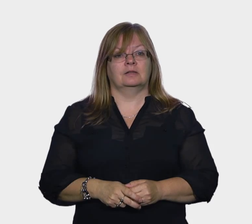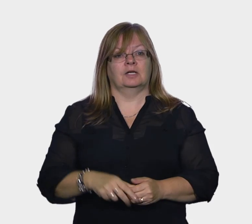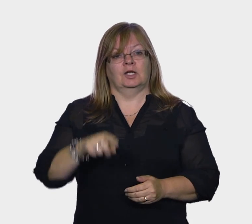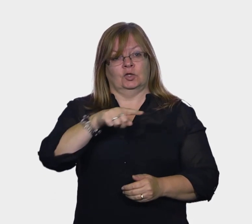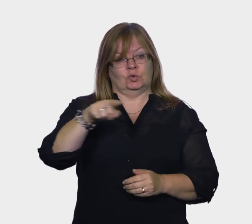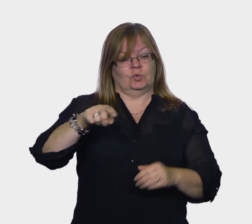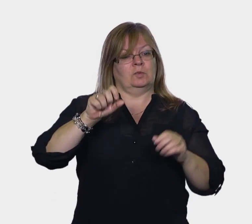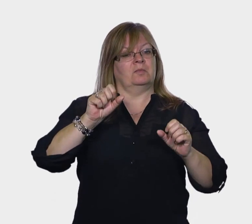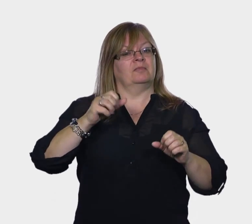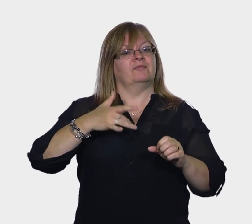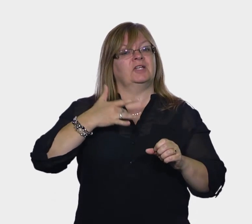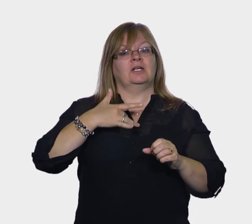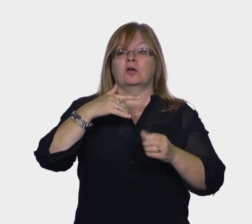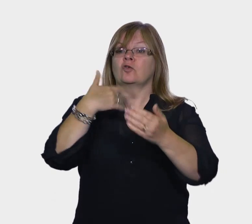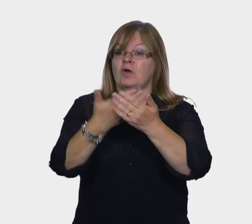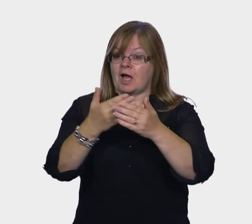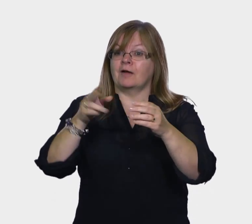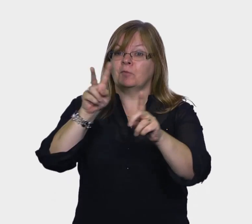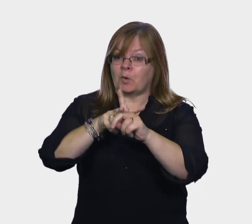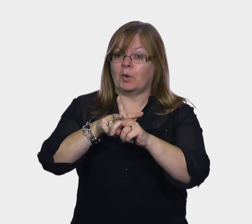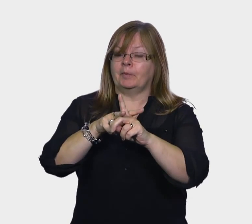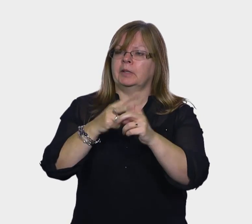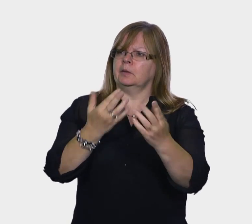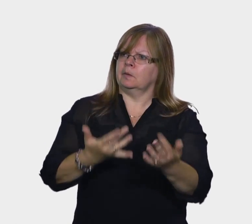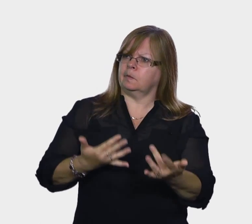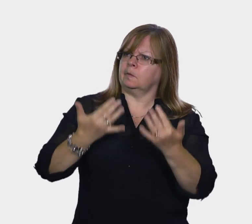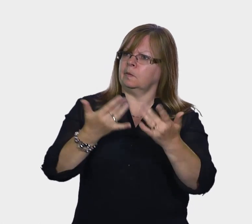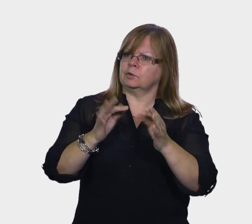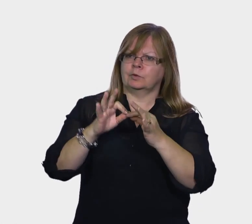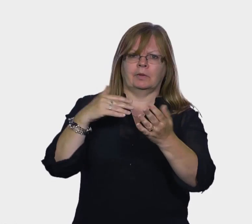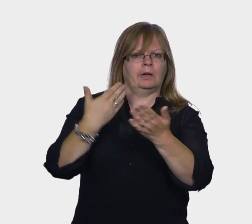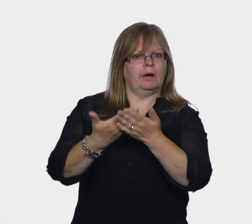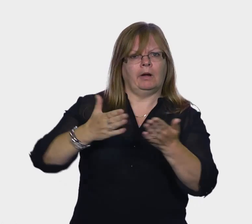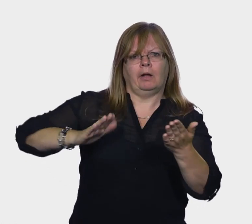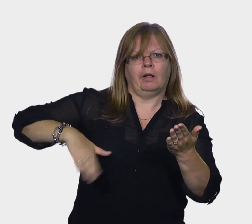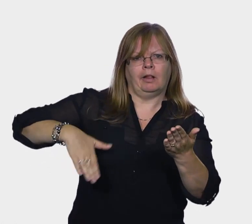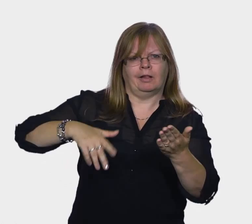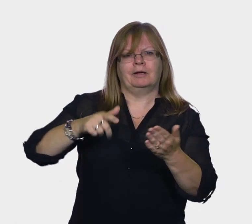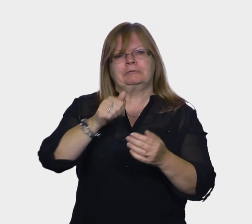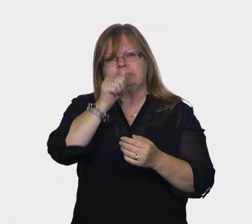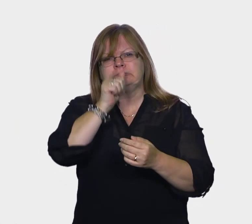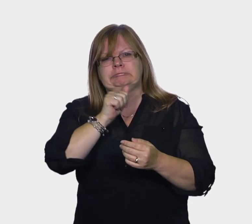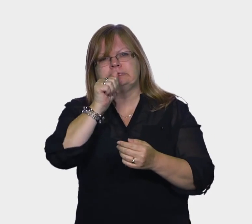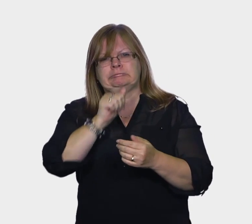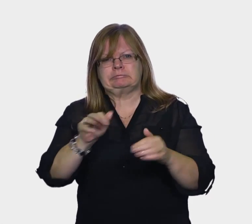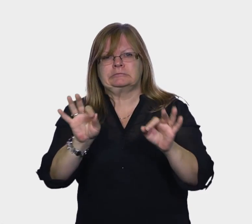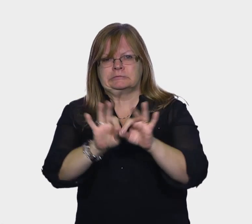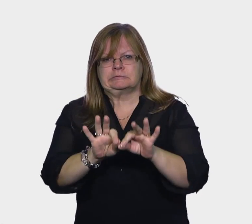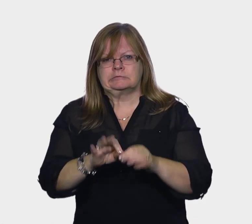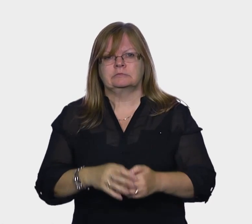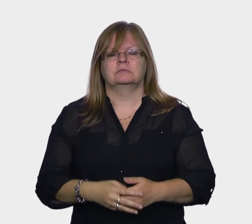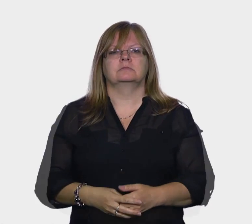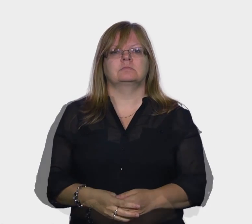You may experience a delay in booking your appointment.